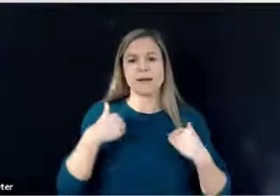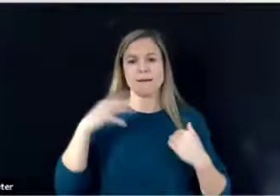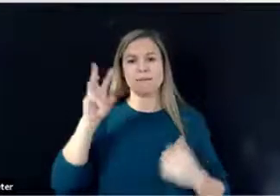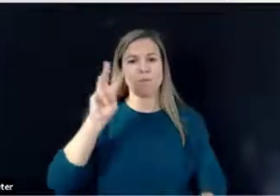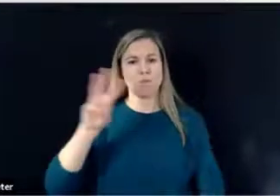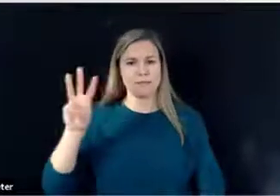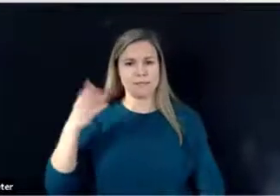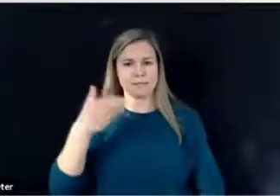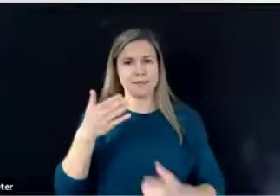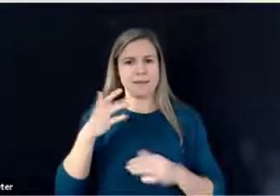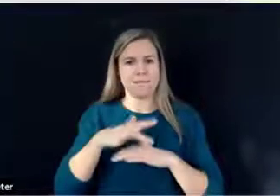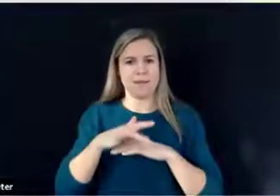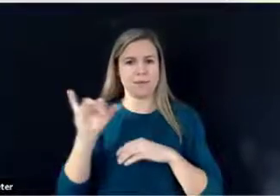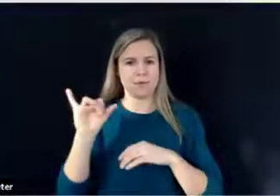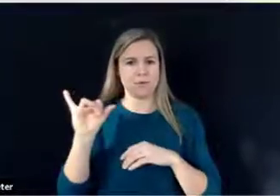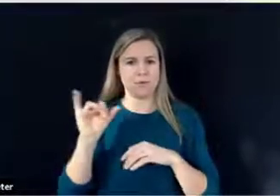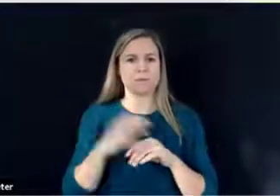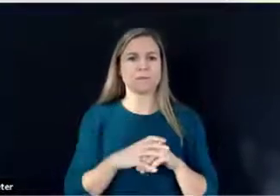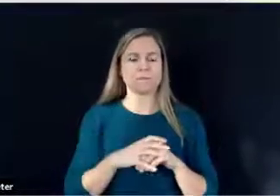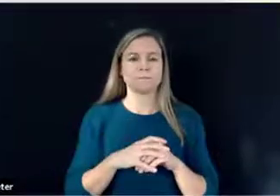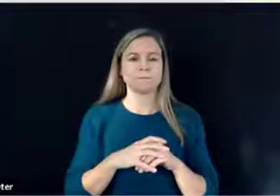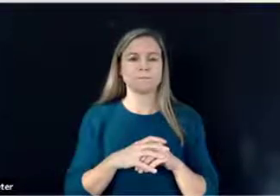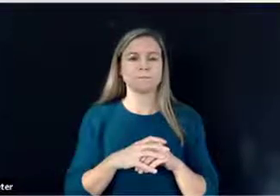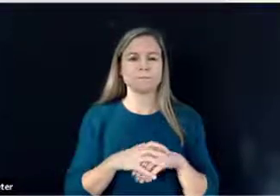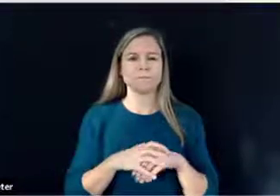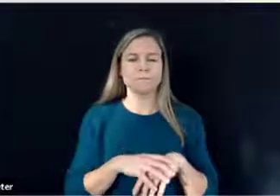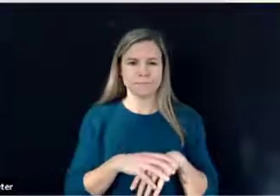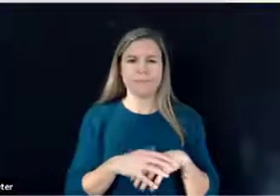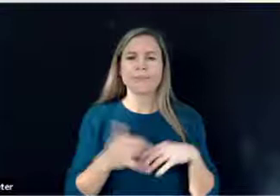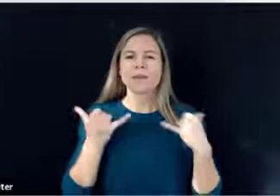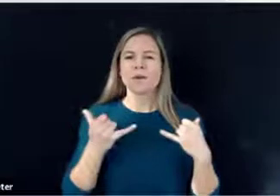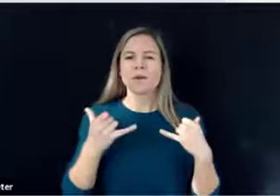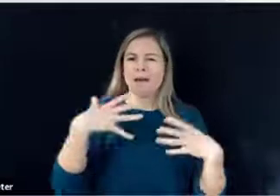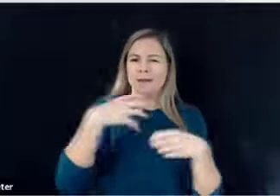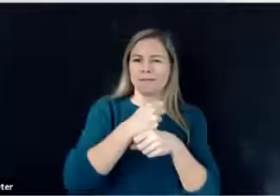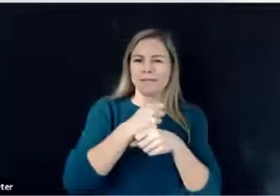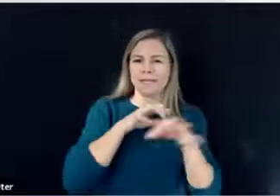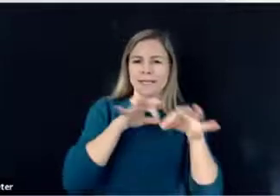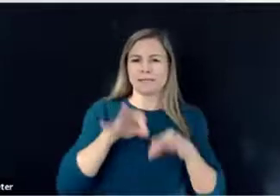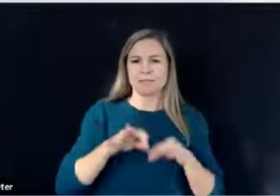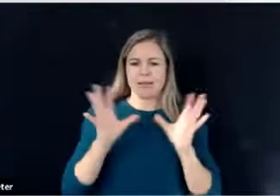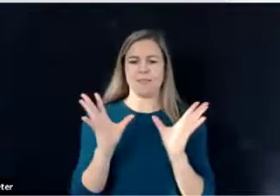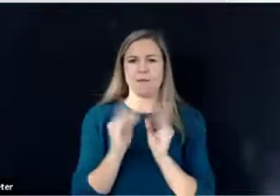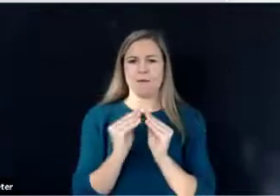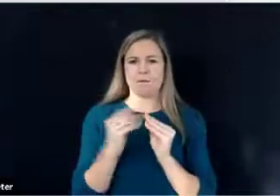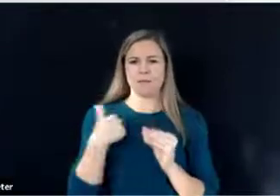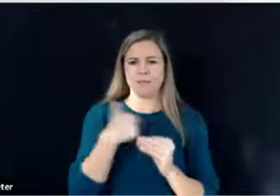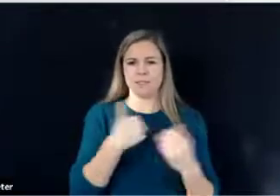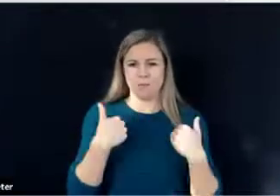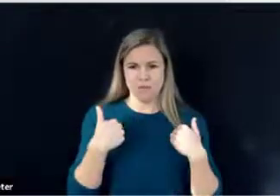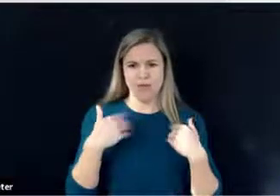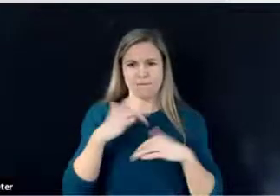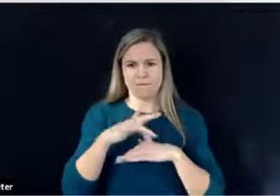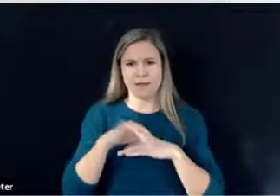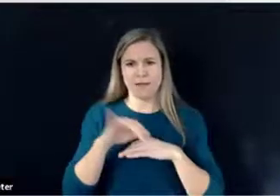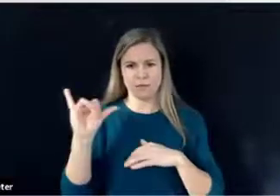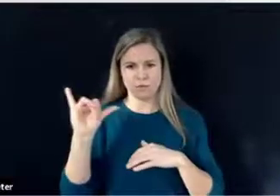So, just to go quickly through a little bit about our conferences that we have. This is the 2019 conference,